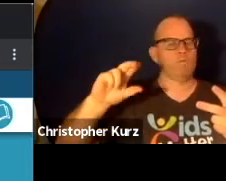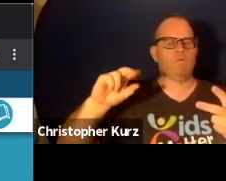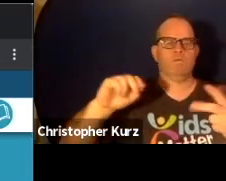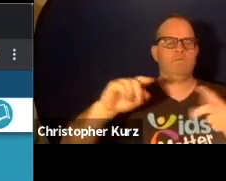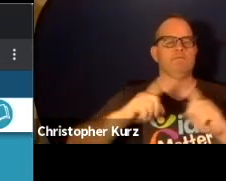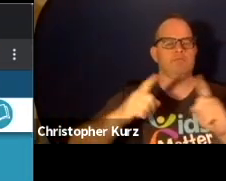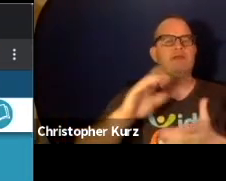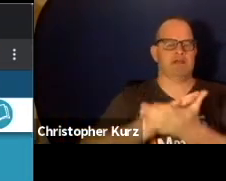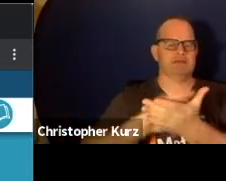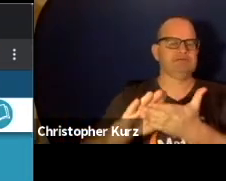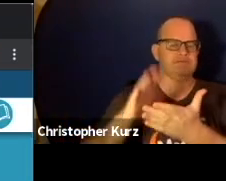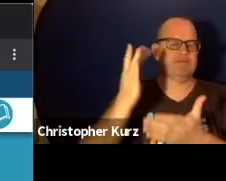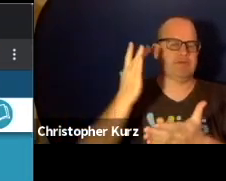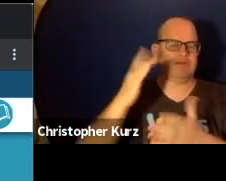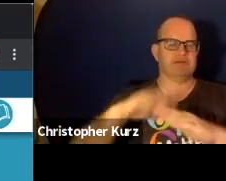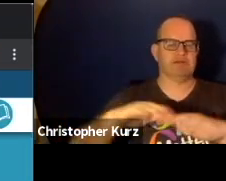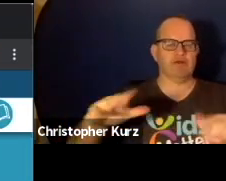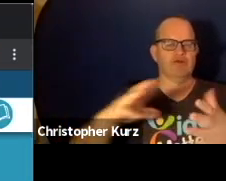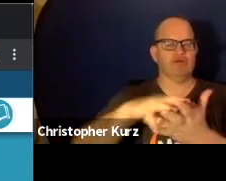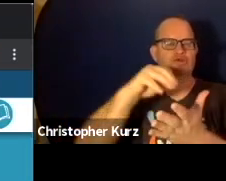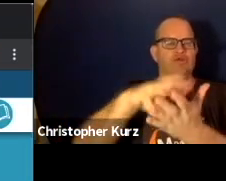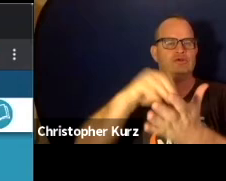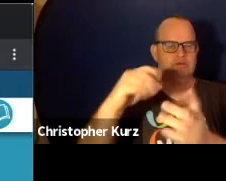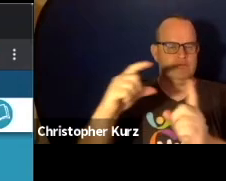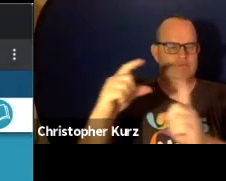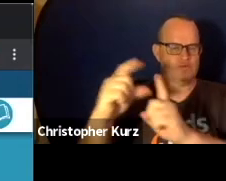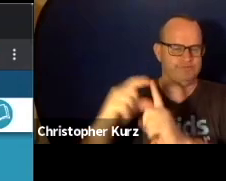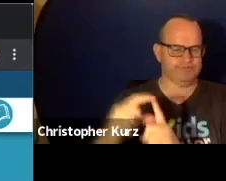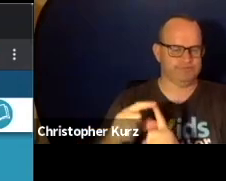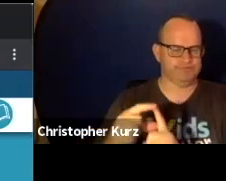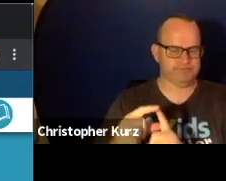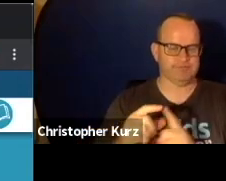you can publish the story. You don't need to make a glossary